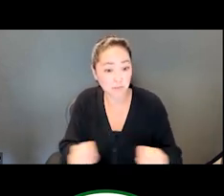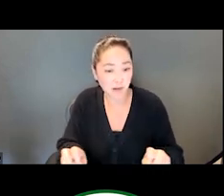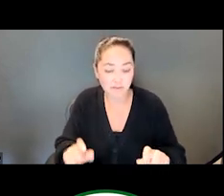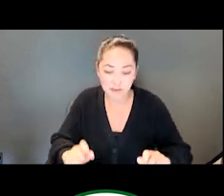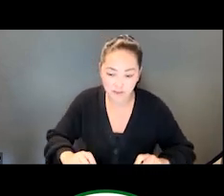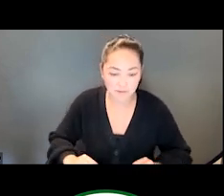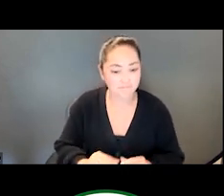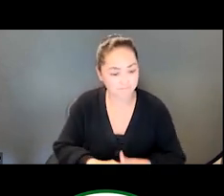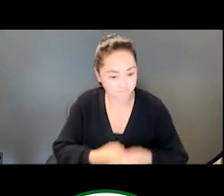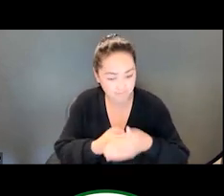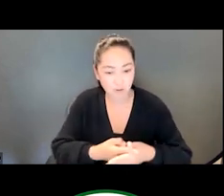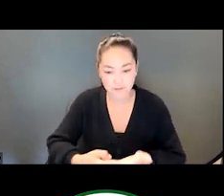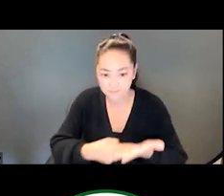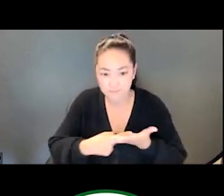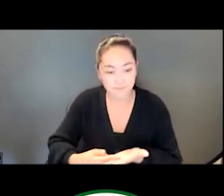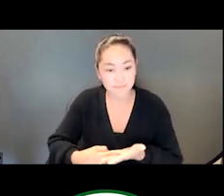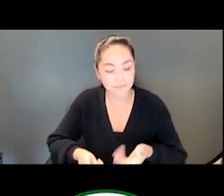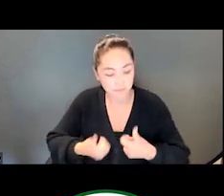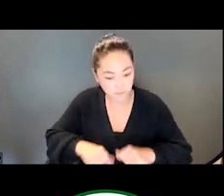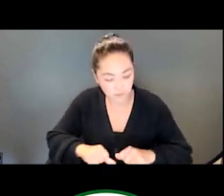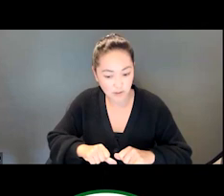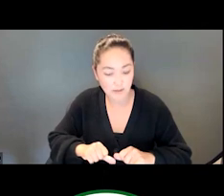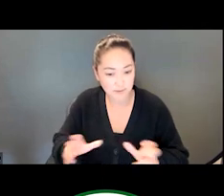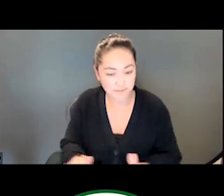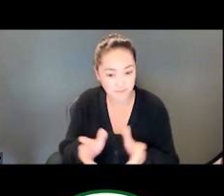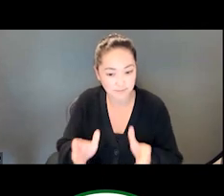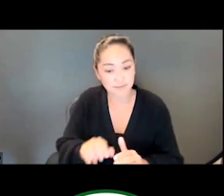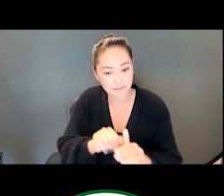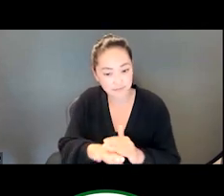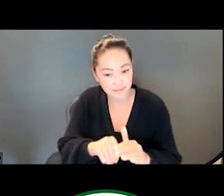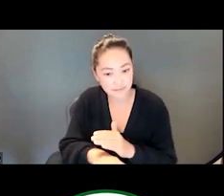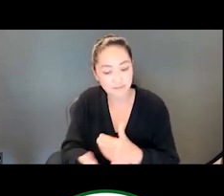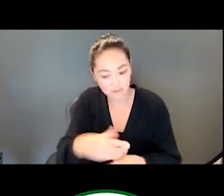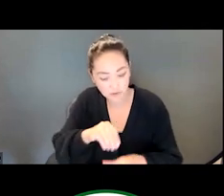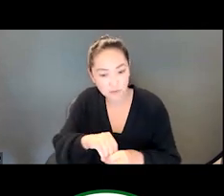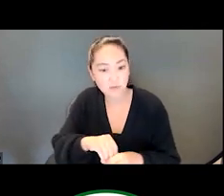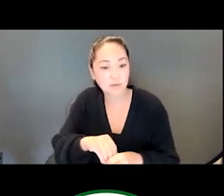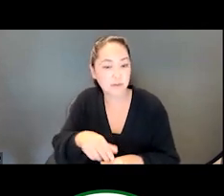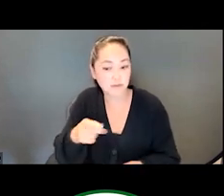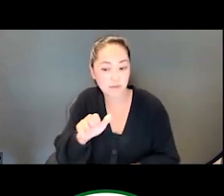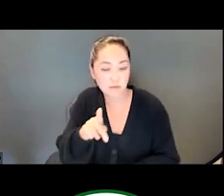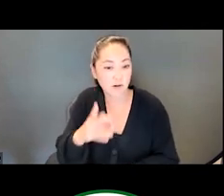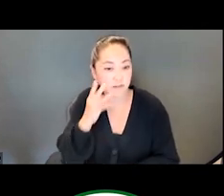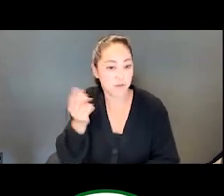As we gather around this metaphorical campfire of ideas today. Reflect on the insights shared